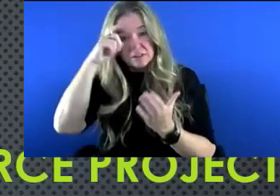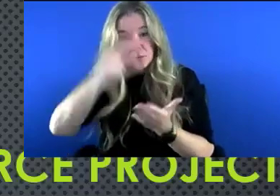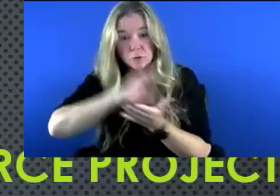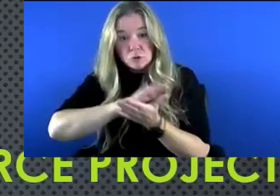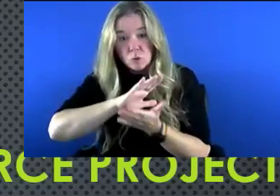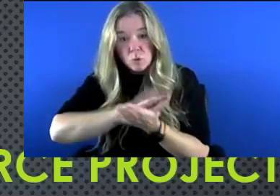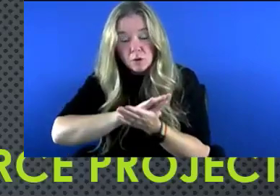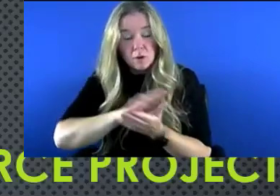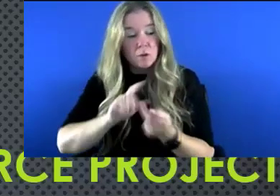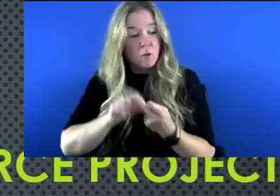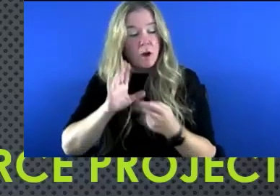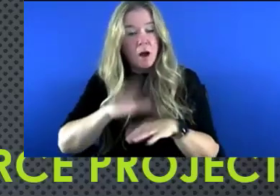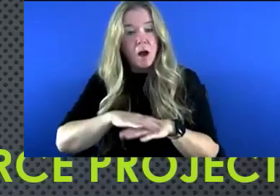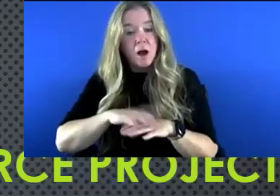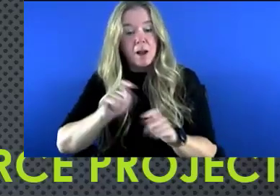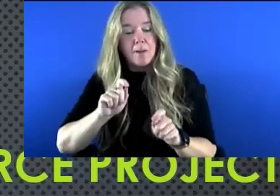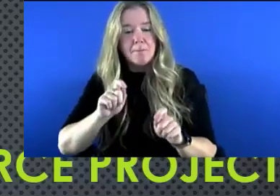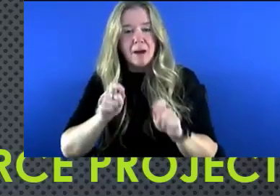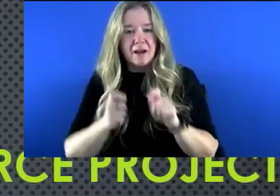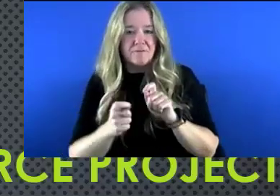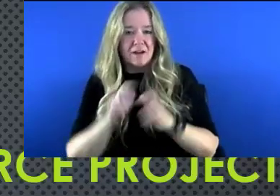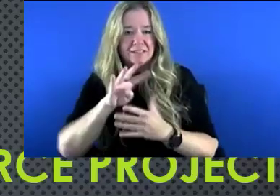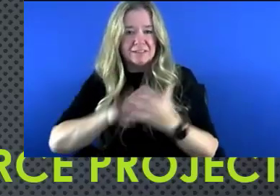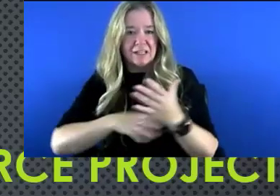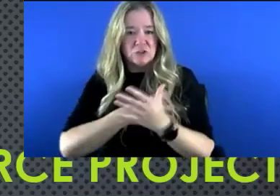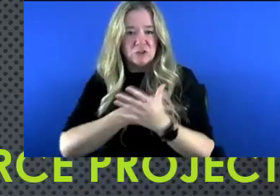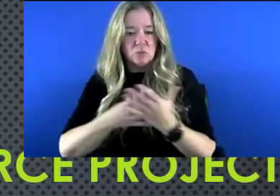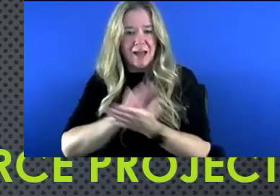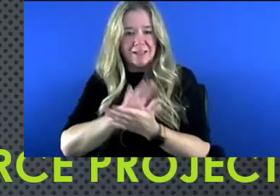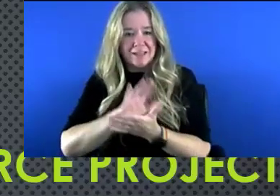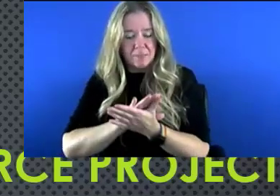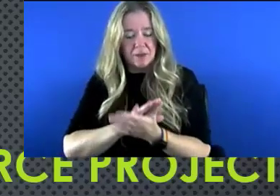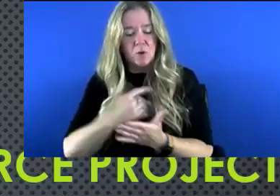a modified schedule, we're here for you